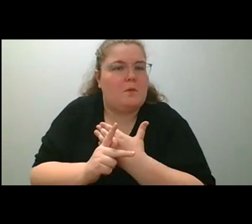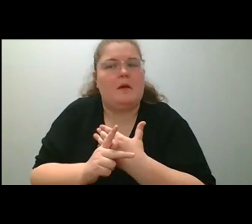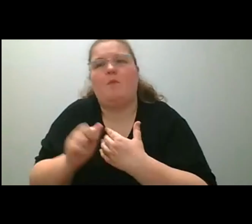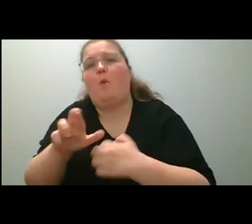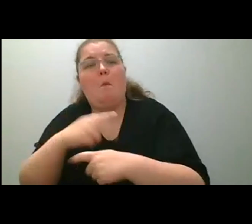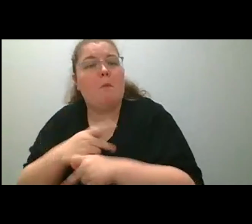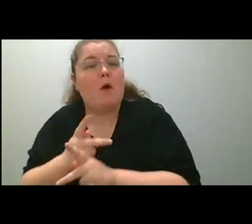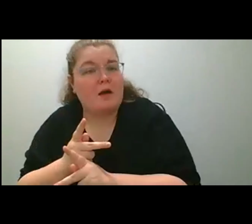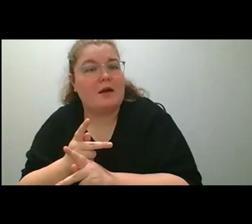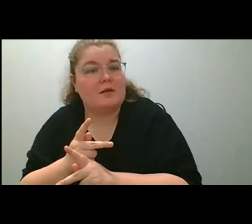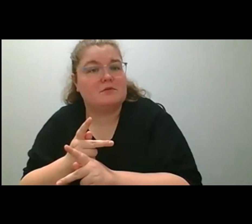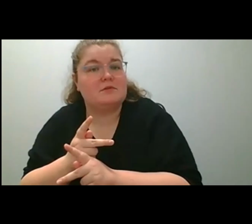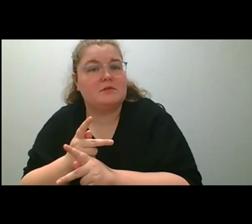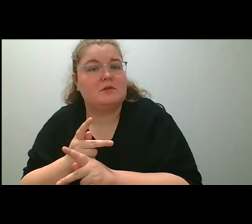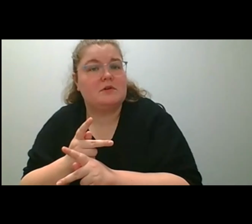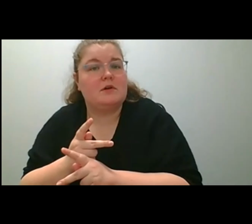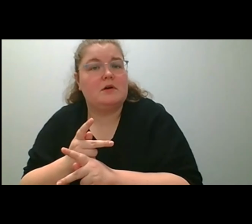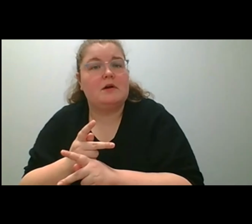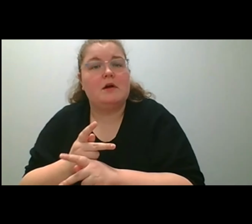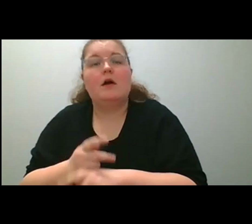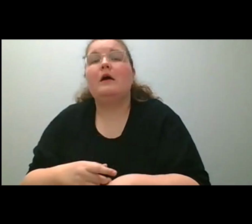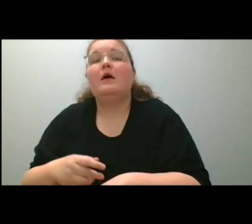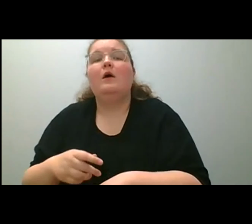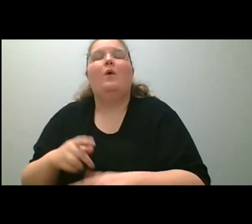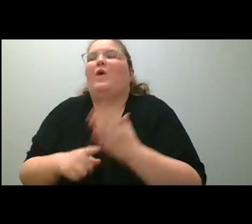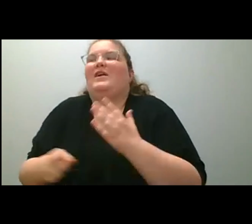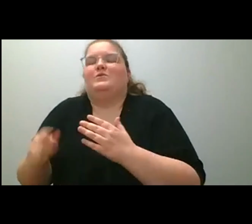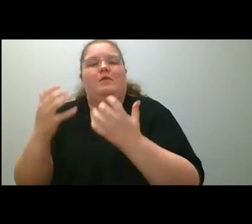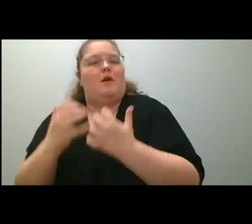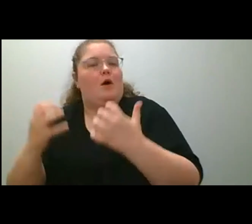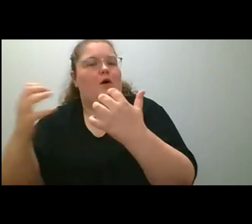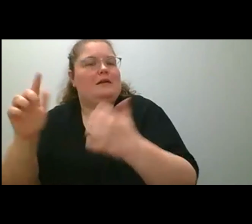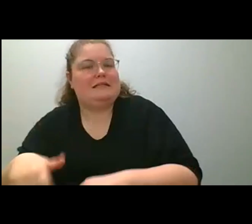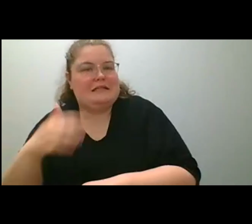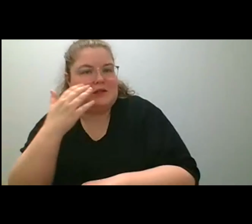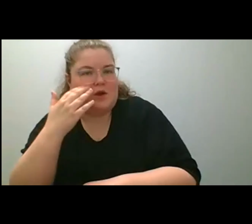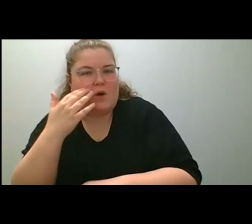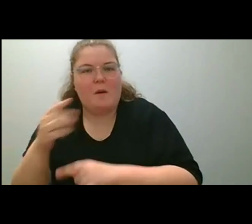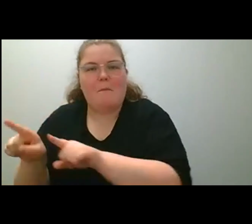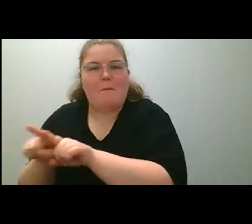if you're a company, items that people would need to know, and also how do they get in touch with you?